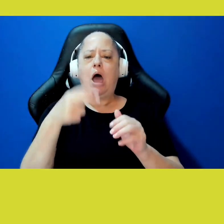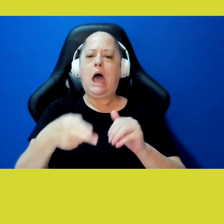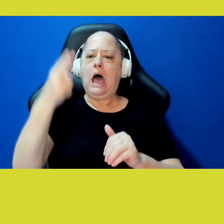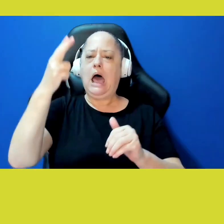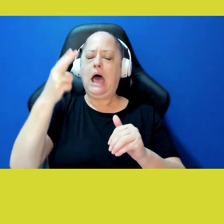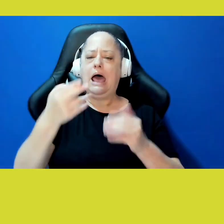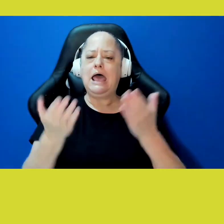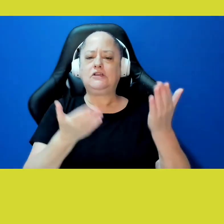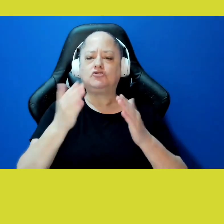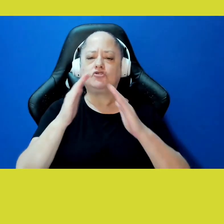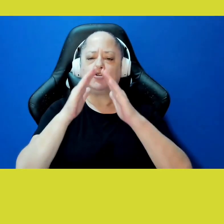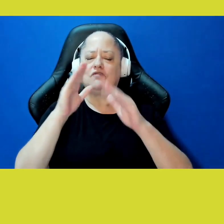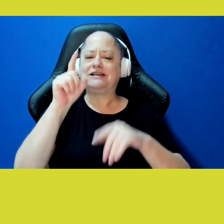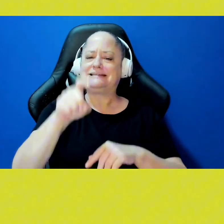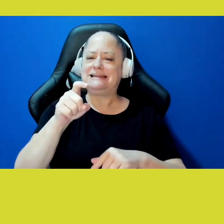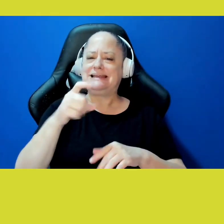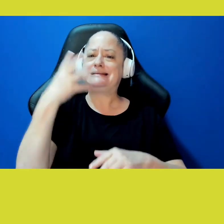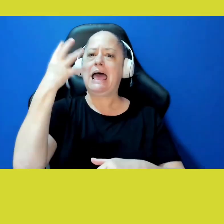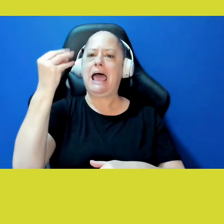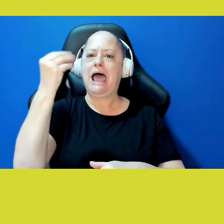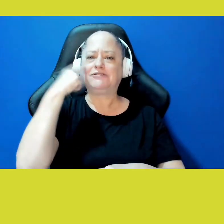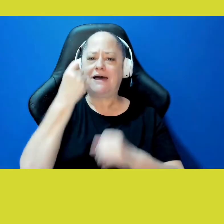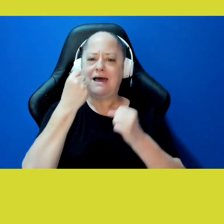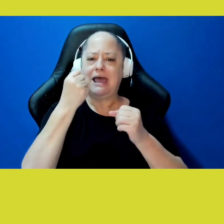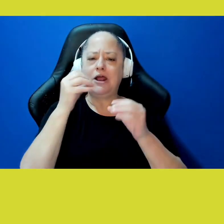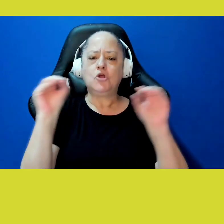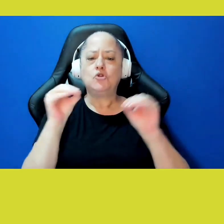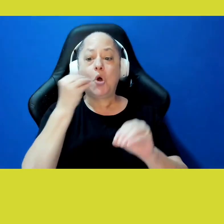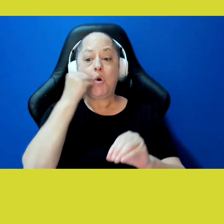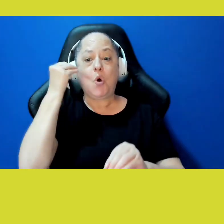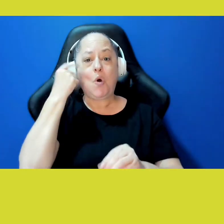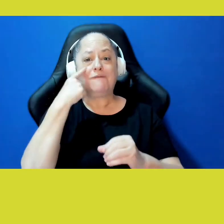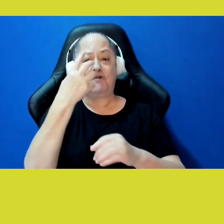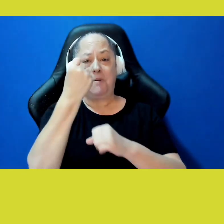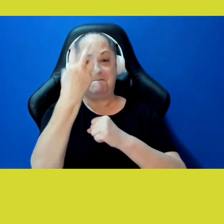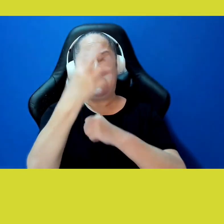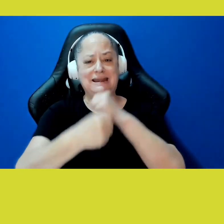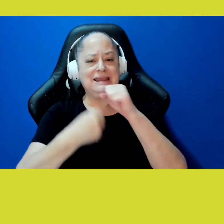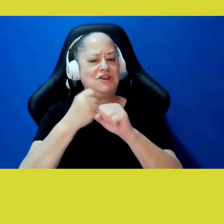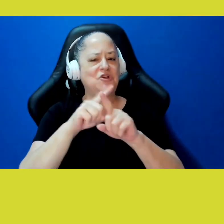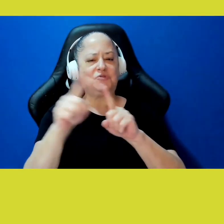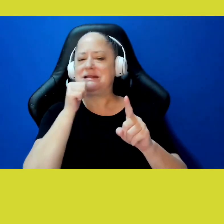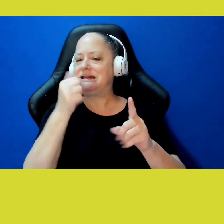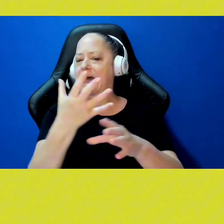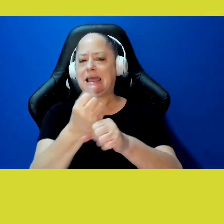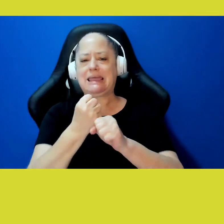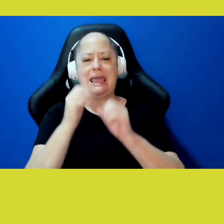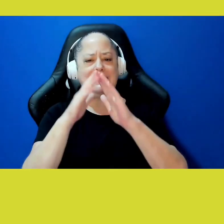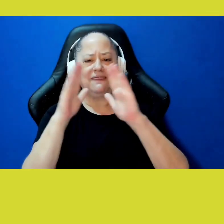for years that had been homeless for years that were not getting the housing so over the the period